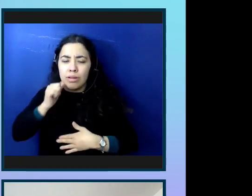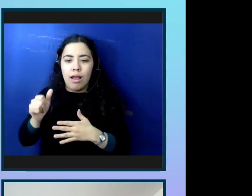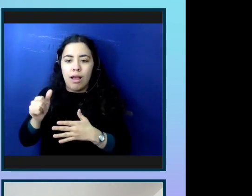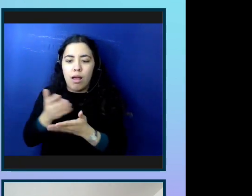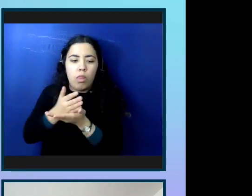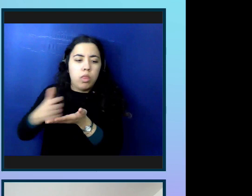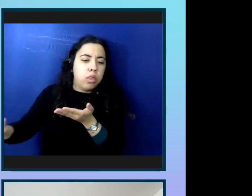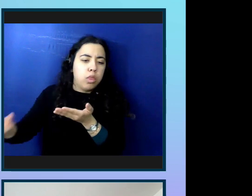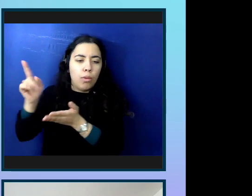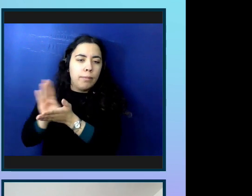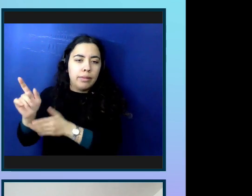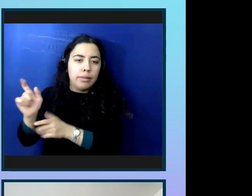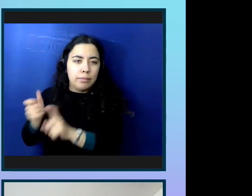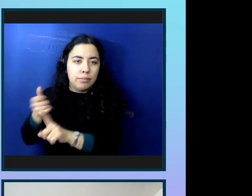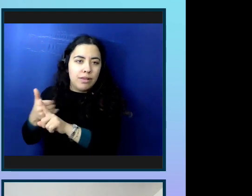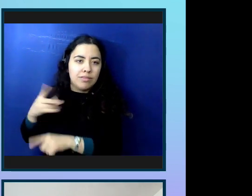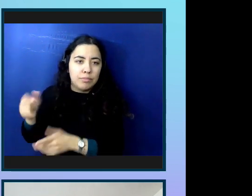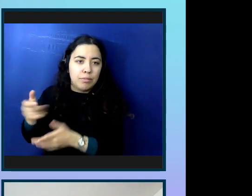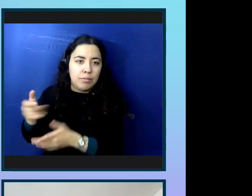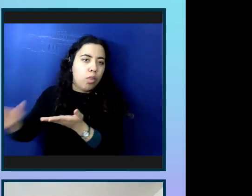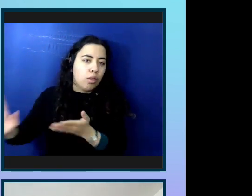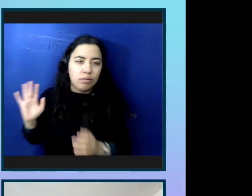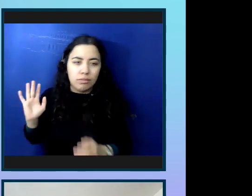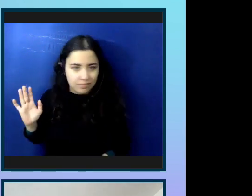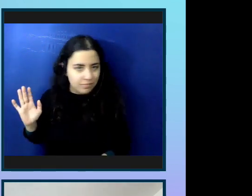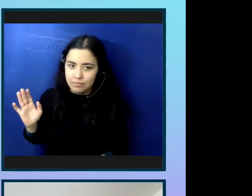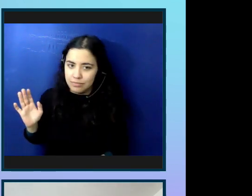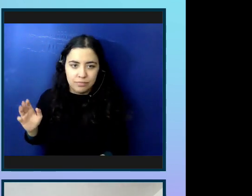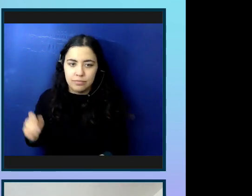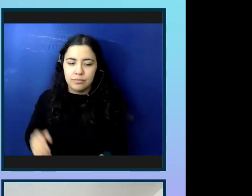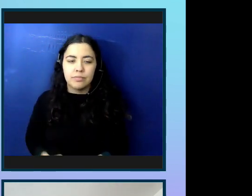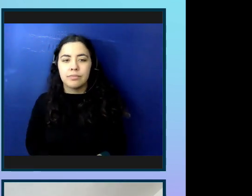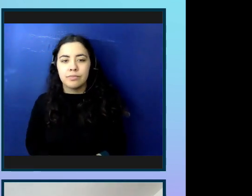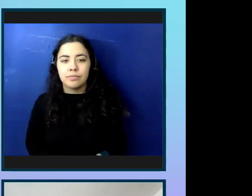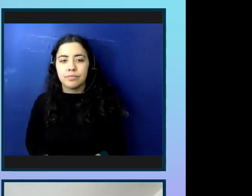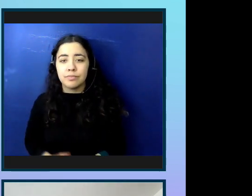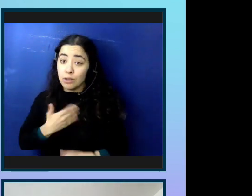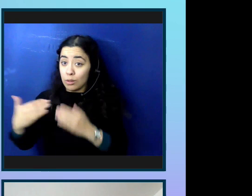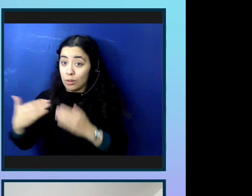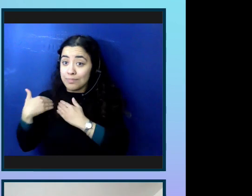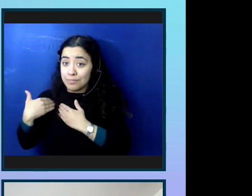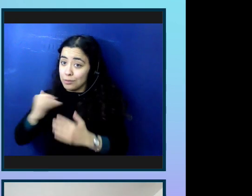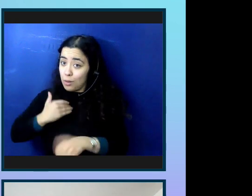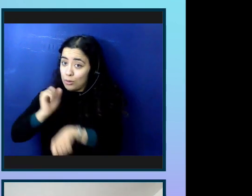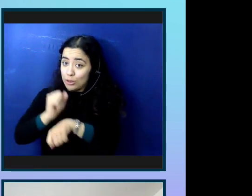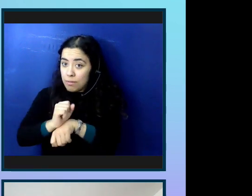who live with disabilities out of the experiences that you're creating. It's our job and looking at WCAG guidelines,